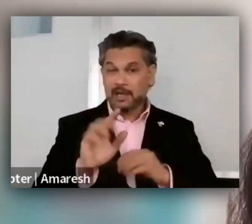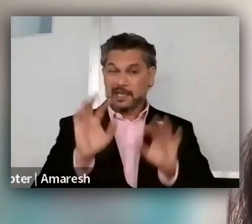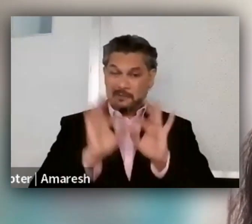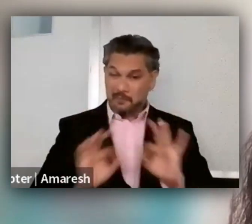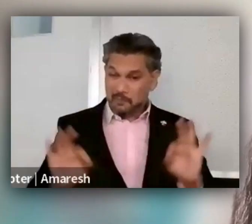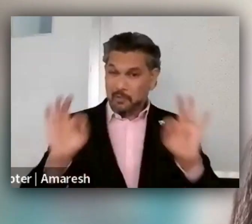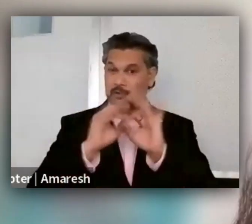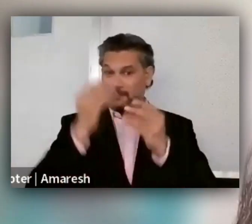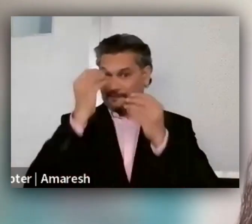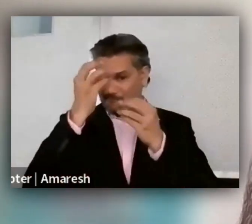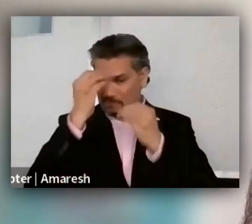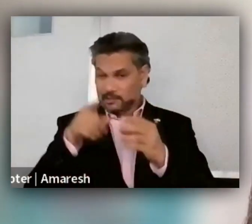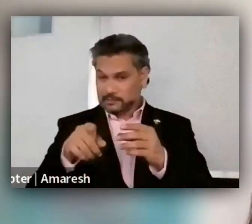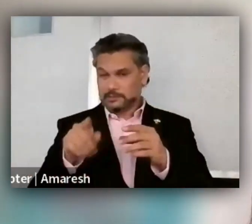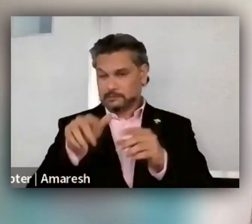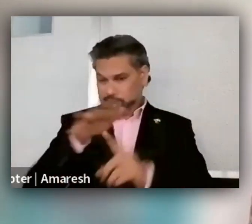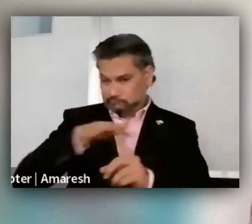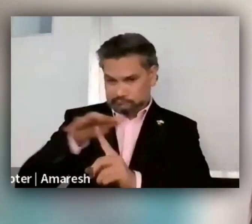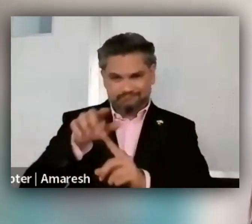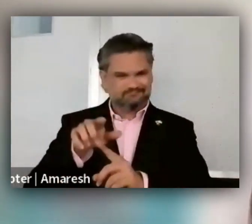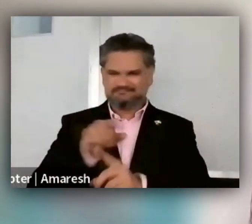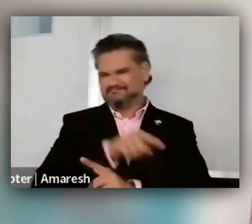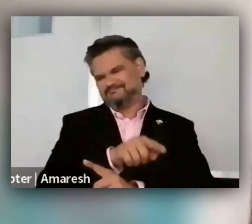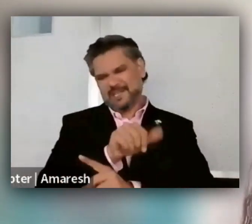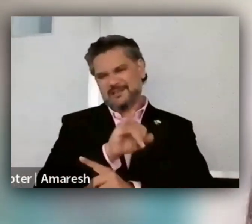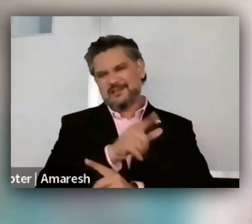But in critical information systems, it definitely is not.